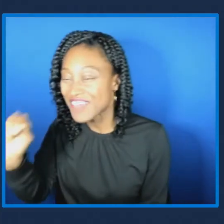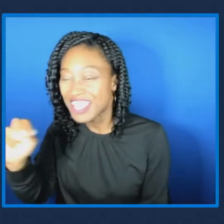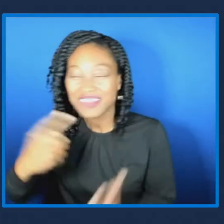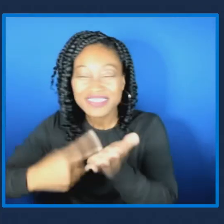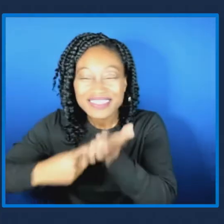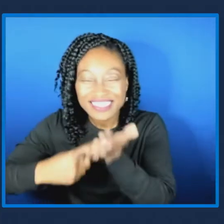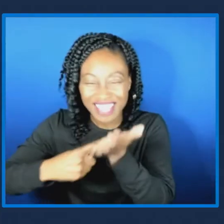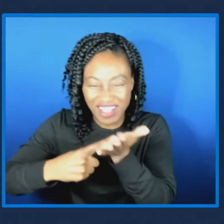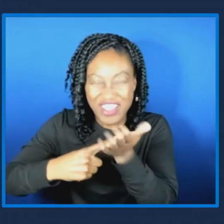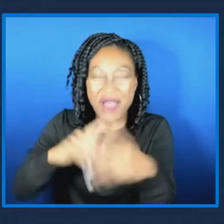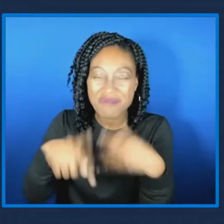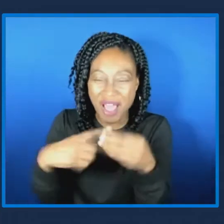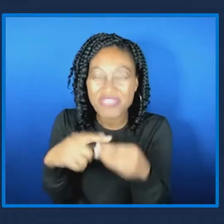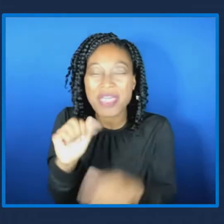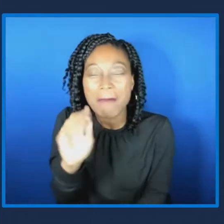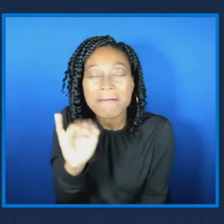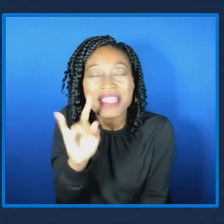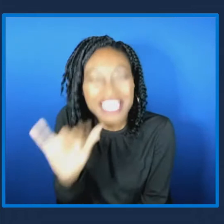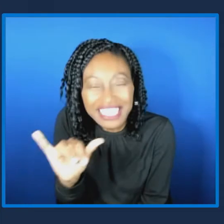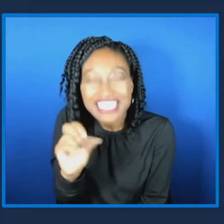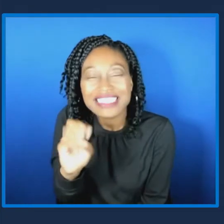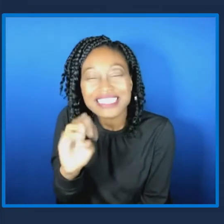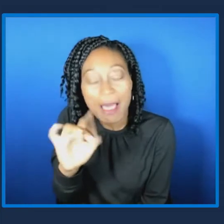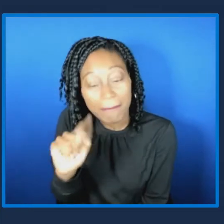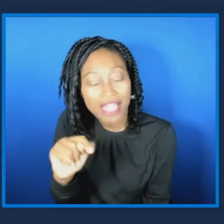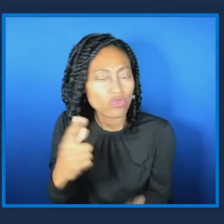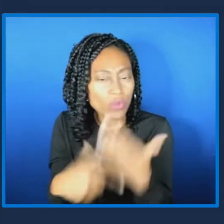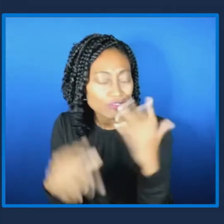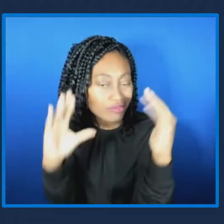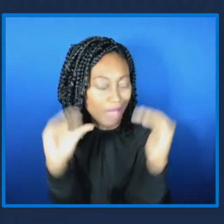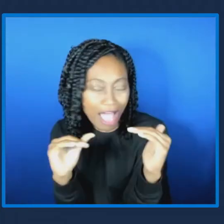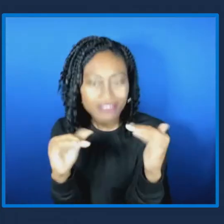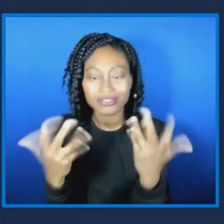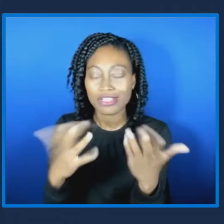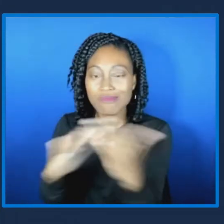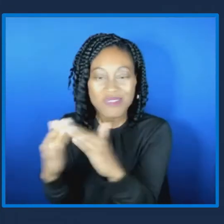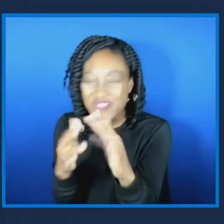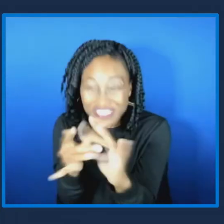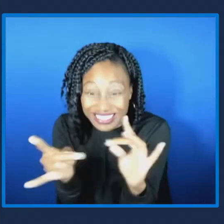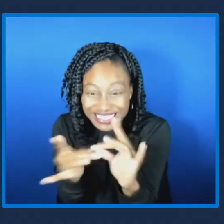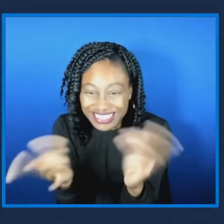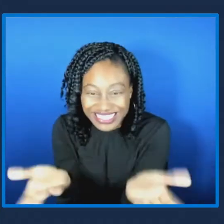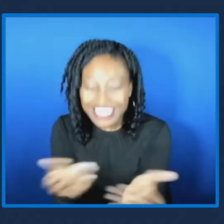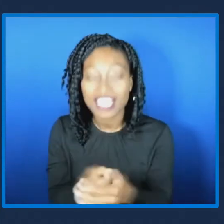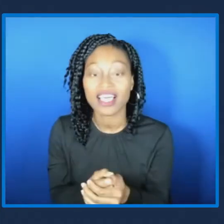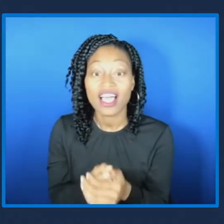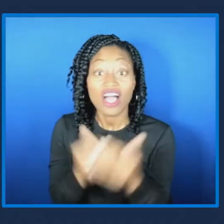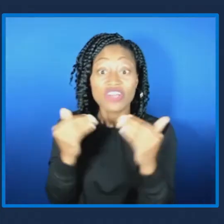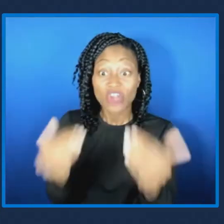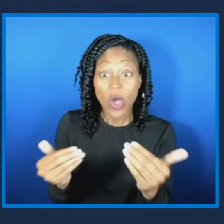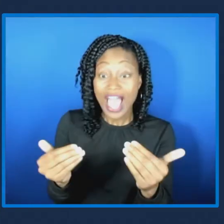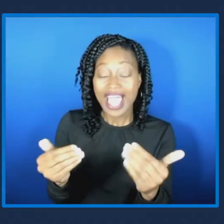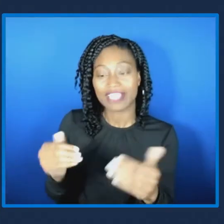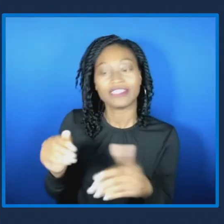What to expect and what the community is saying out there. So head over to #AbilitySummit if you wanna chime in.